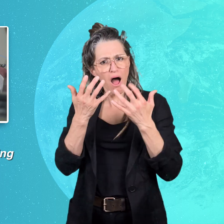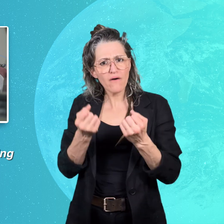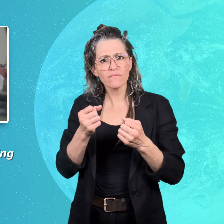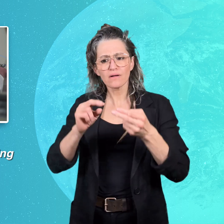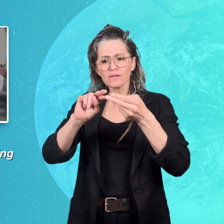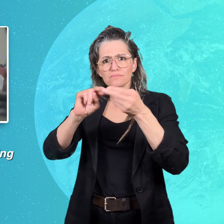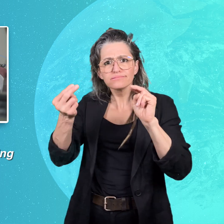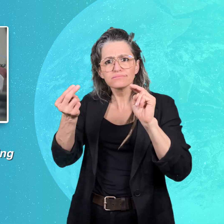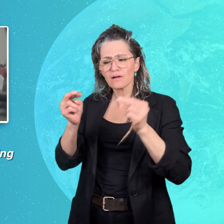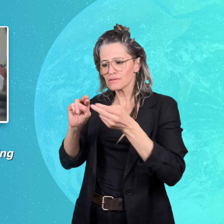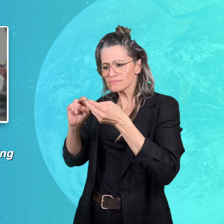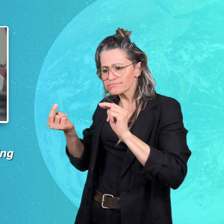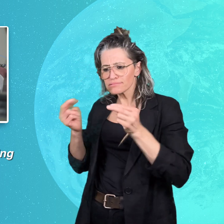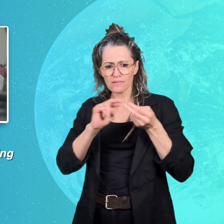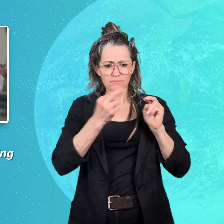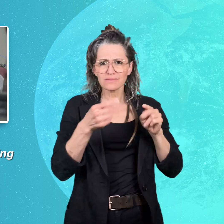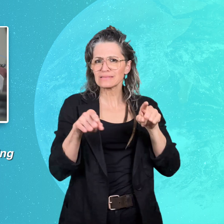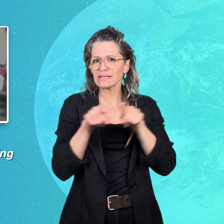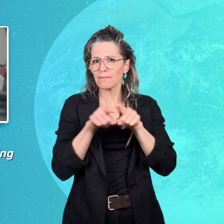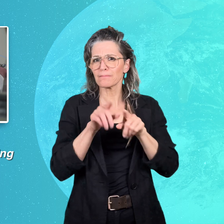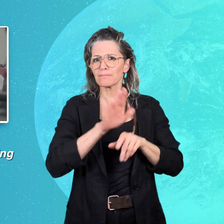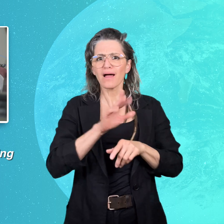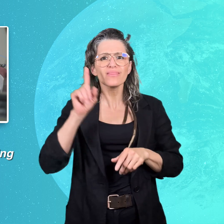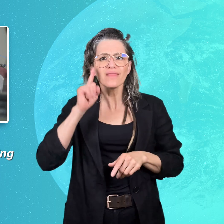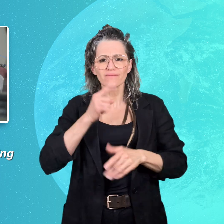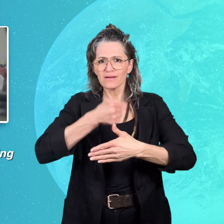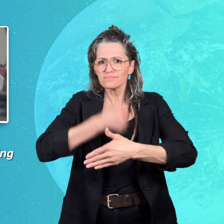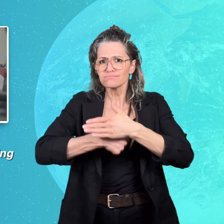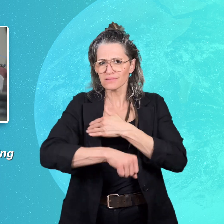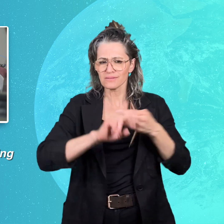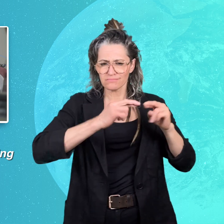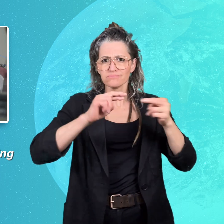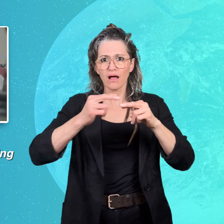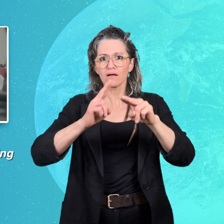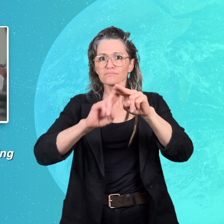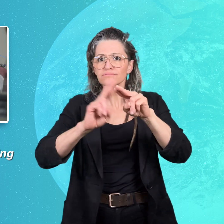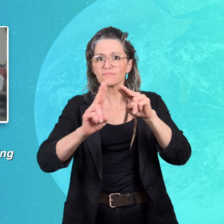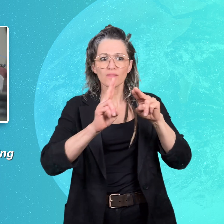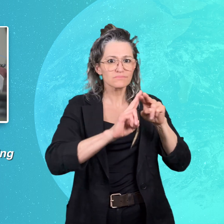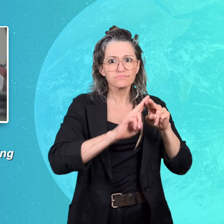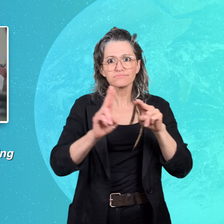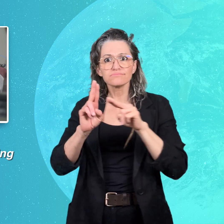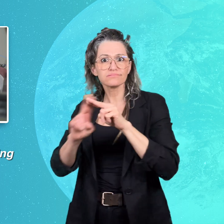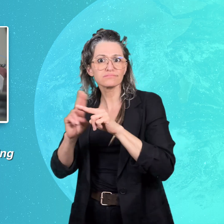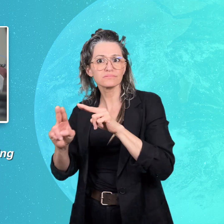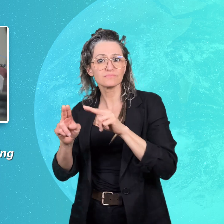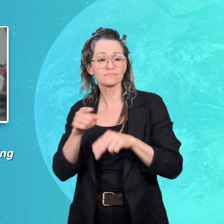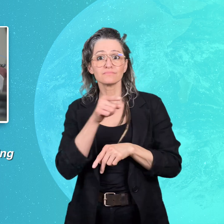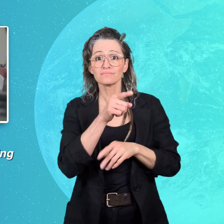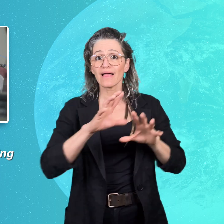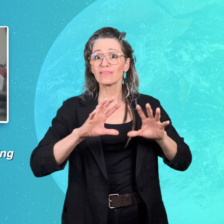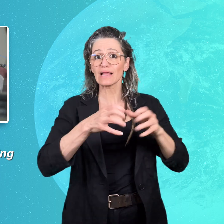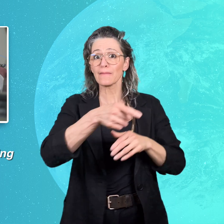to fix other genes that cause deafness. He says that he and